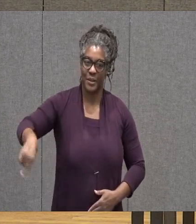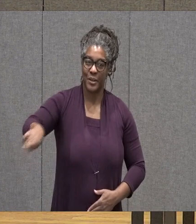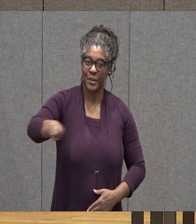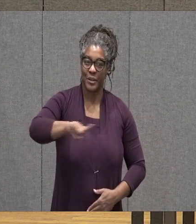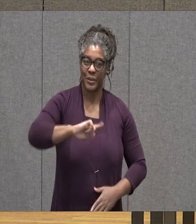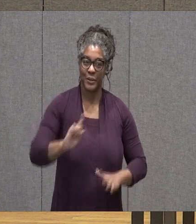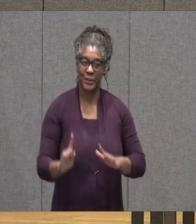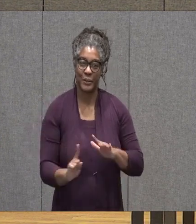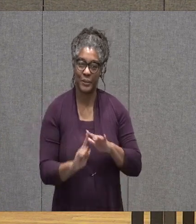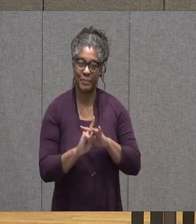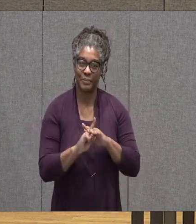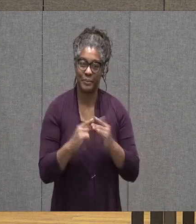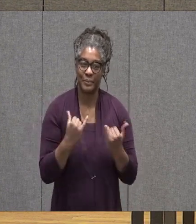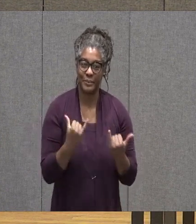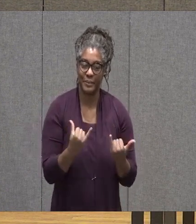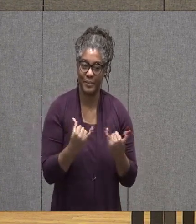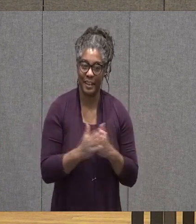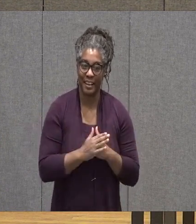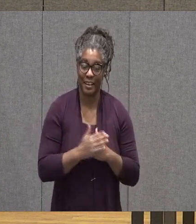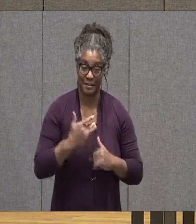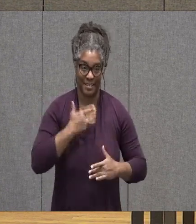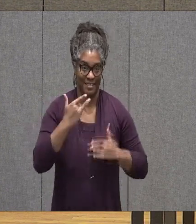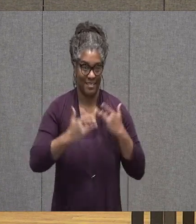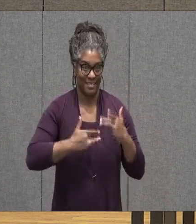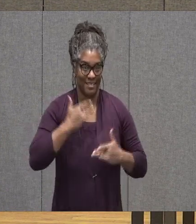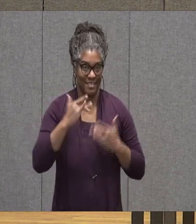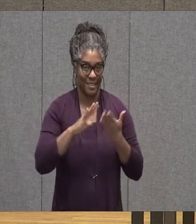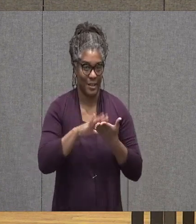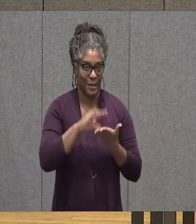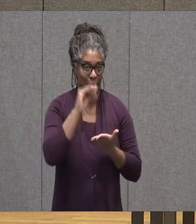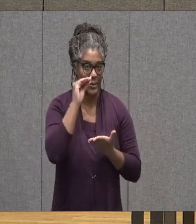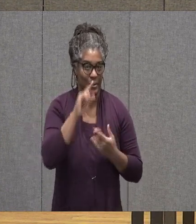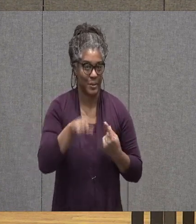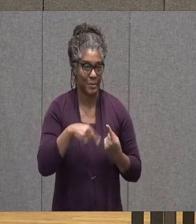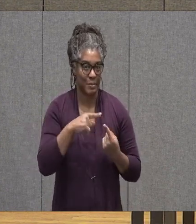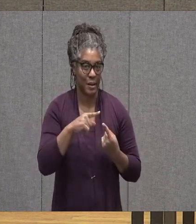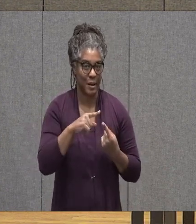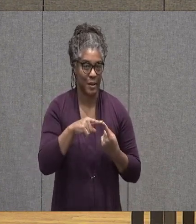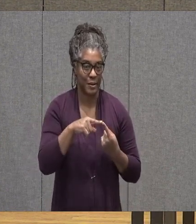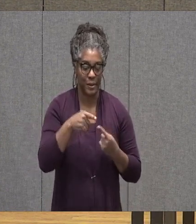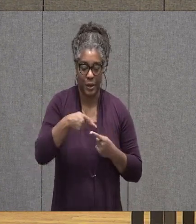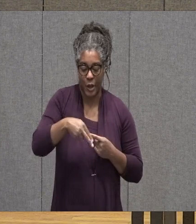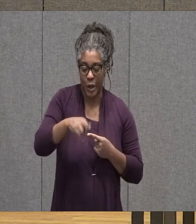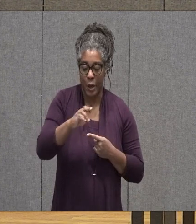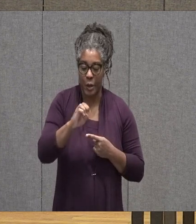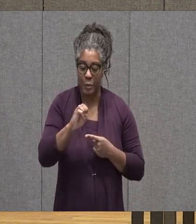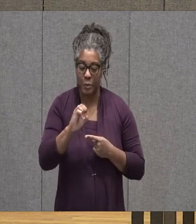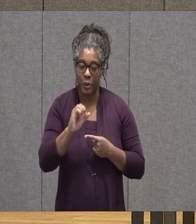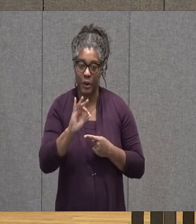And I was so excited to learn about prefixes with Ms Mays today,